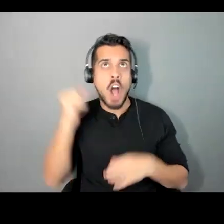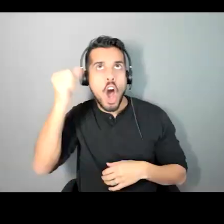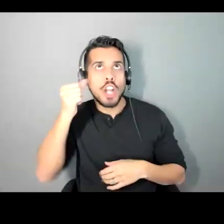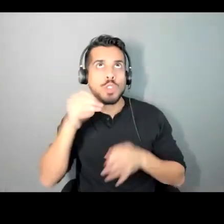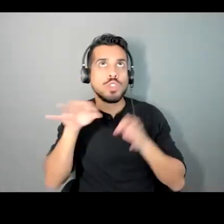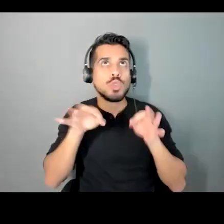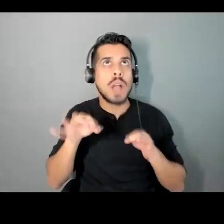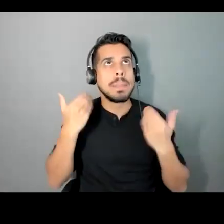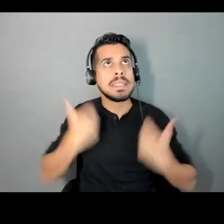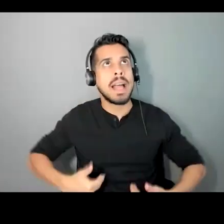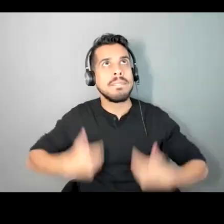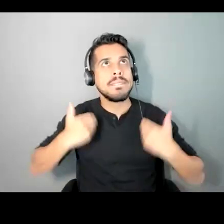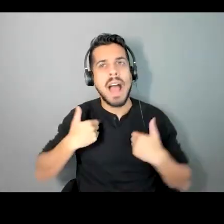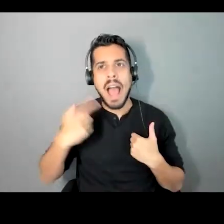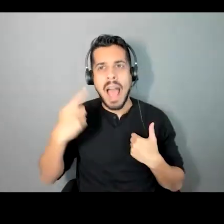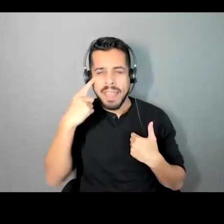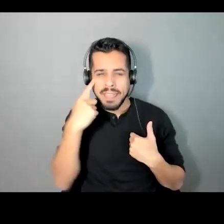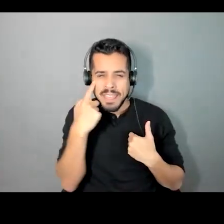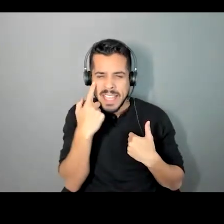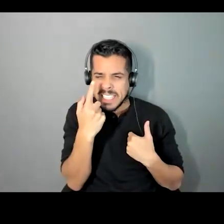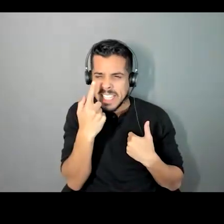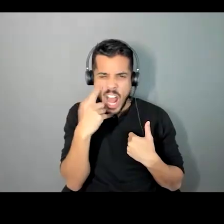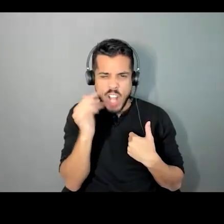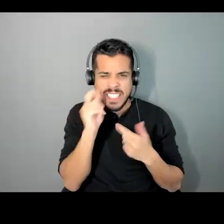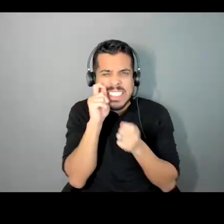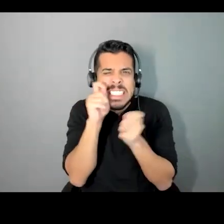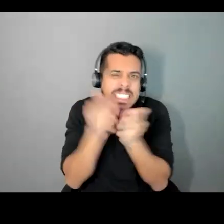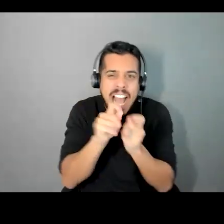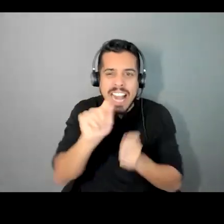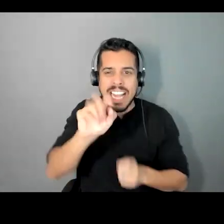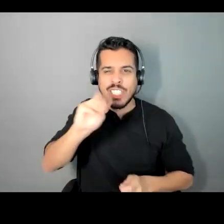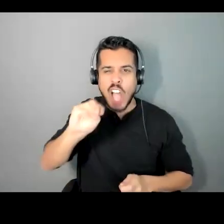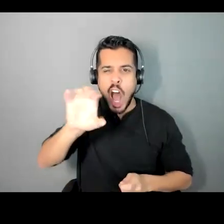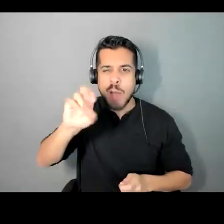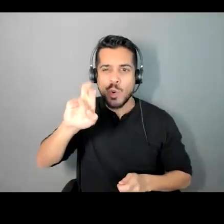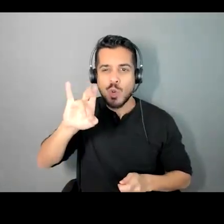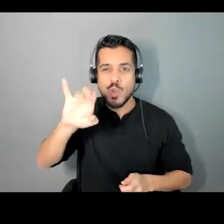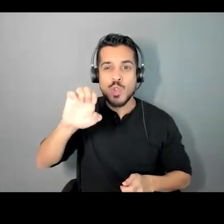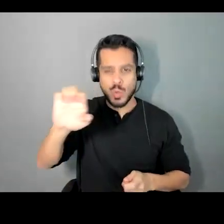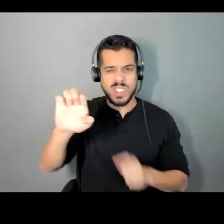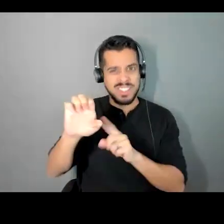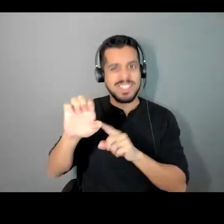uh... I think I'm the spitting image of Tom Cruise. So let's do that, um...